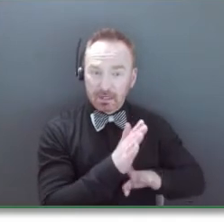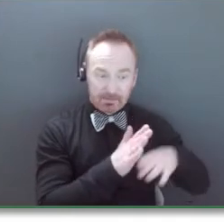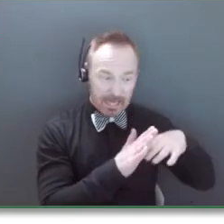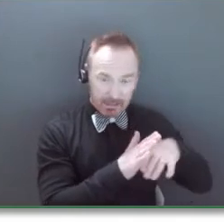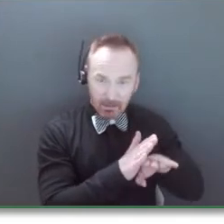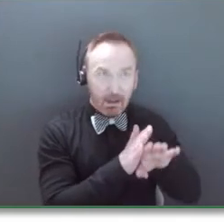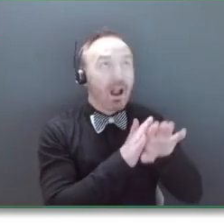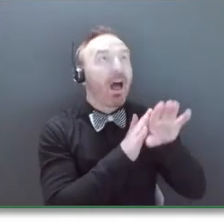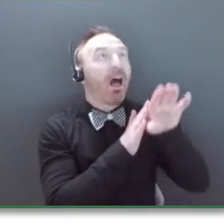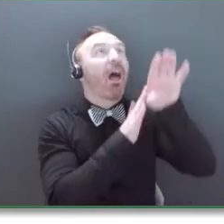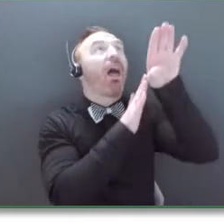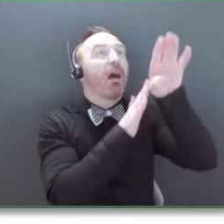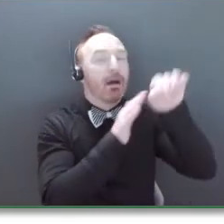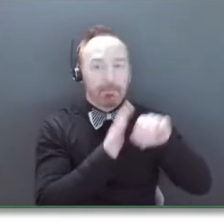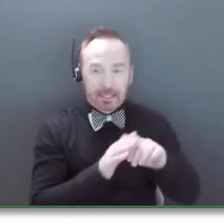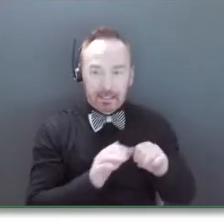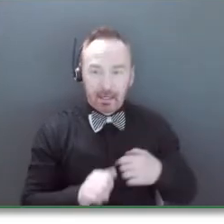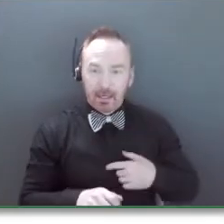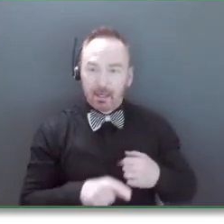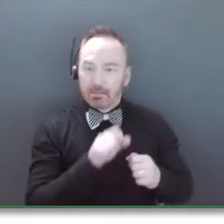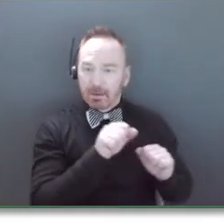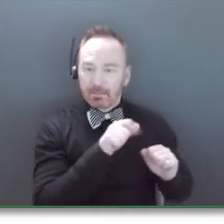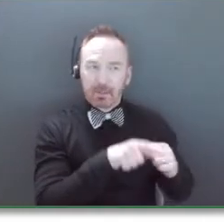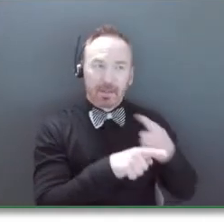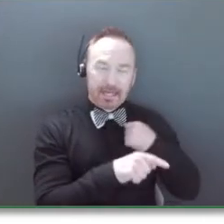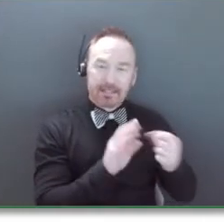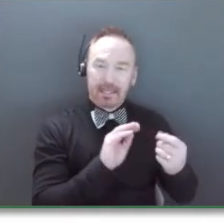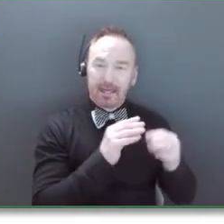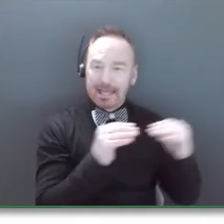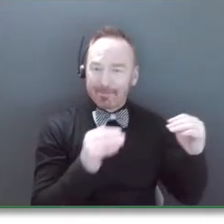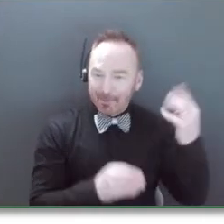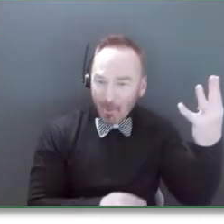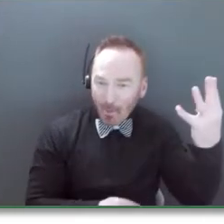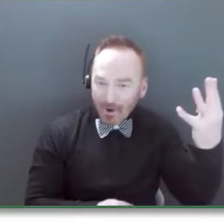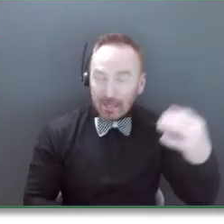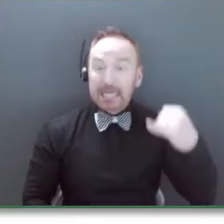nice level easy ground well then it's on you know just takes two circles that